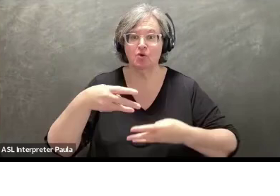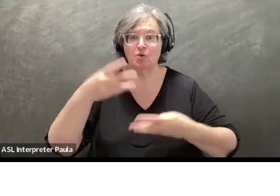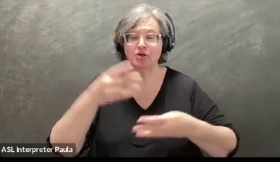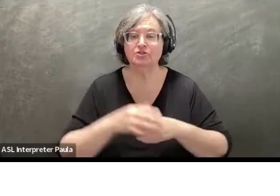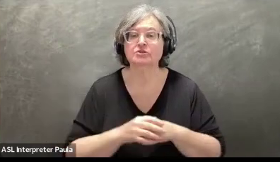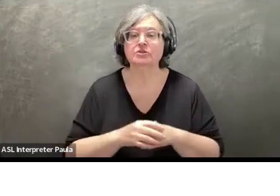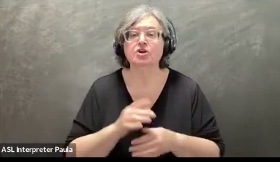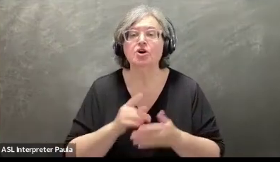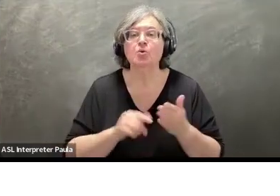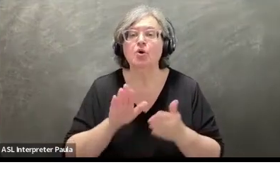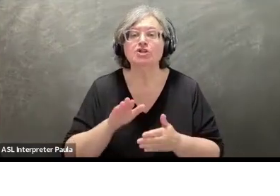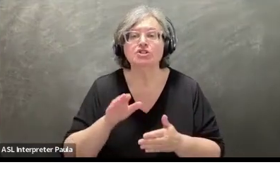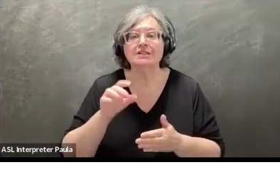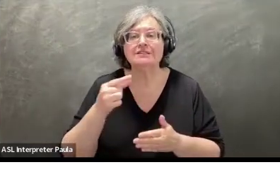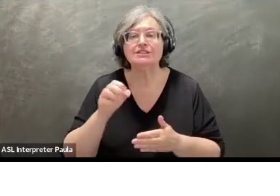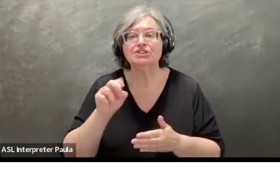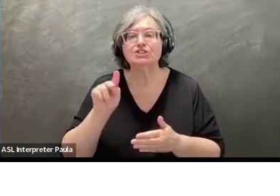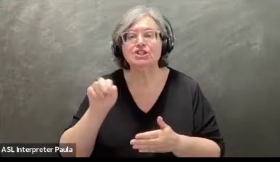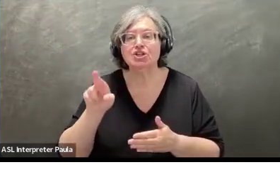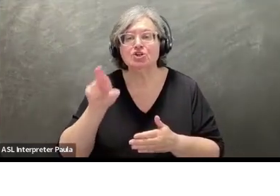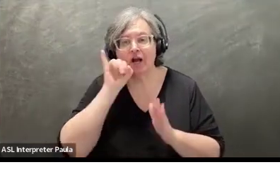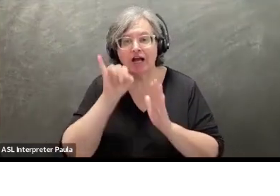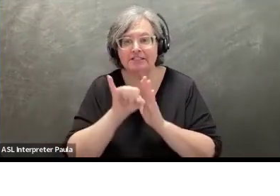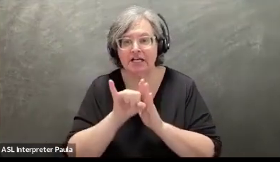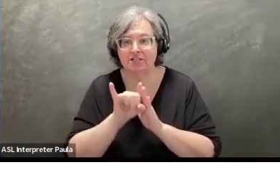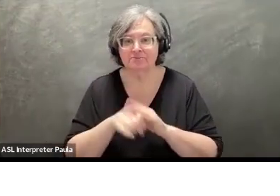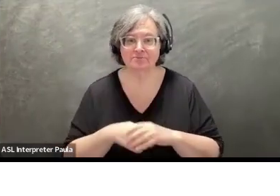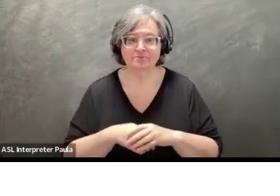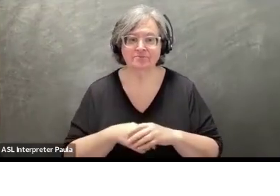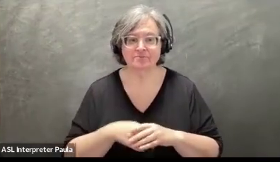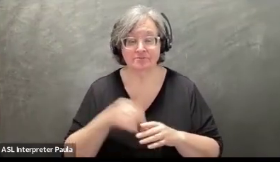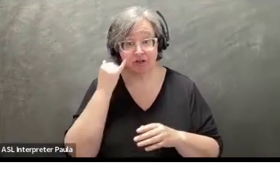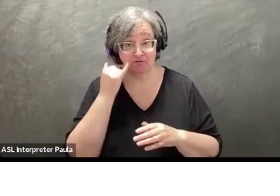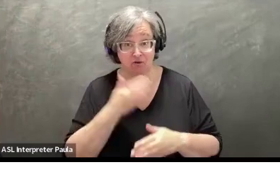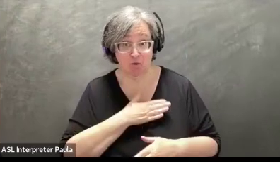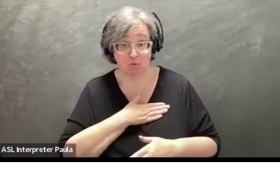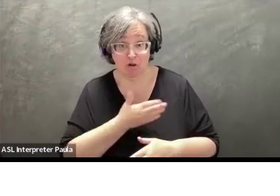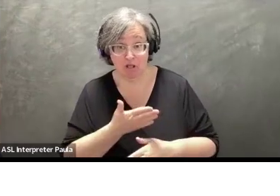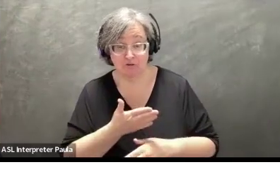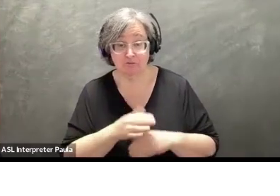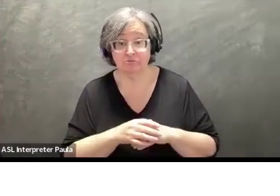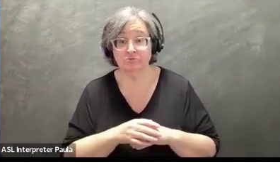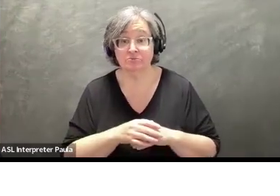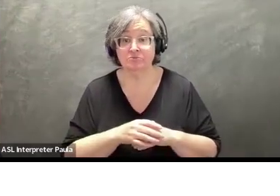is your gender identity? And you can if you're willing provide